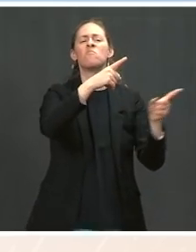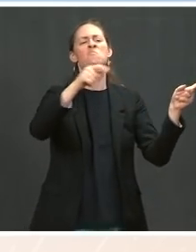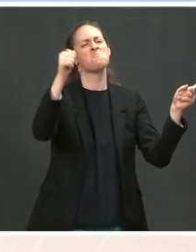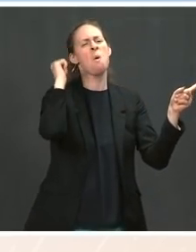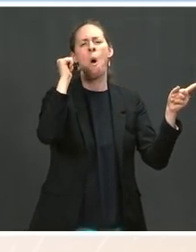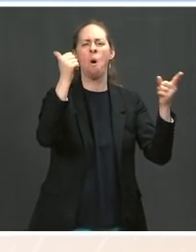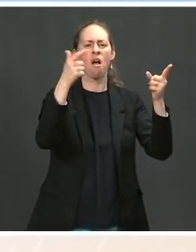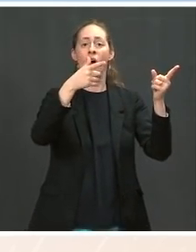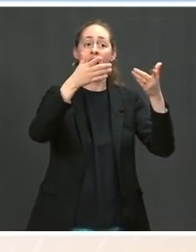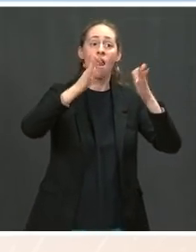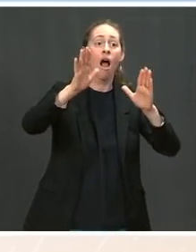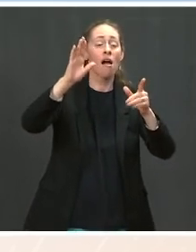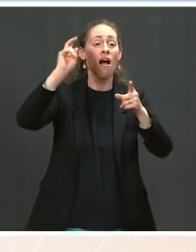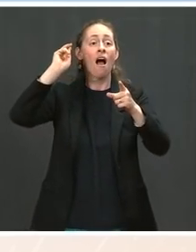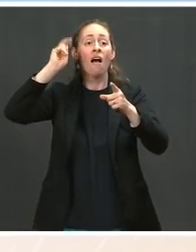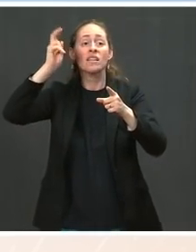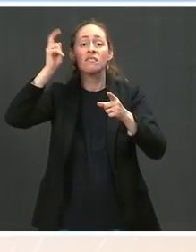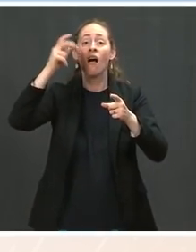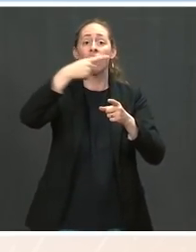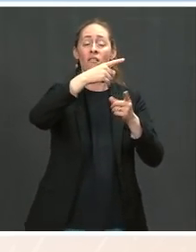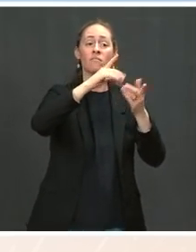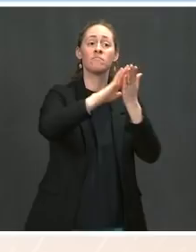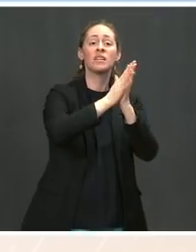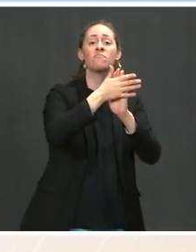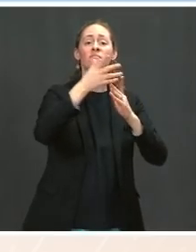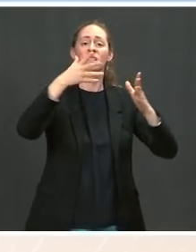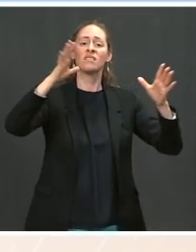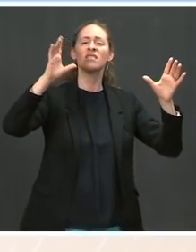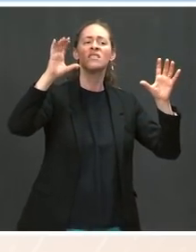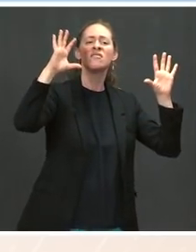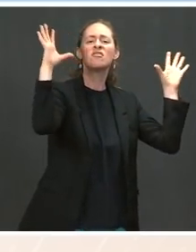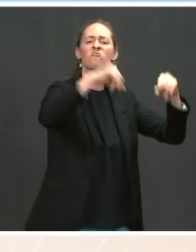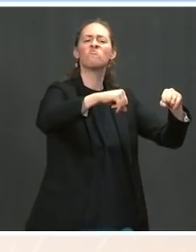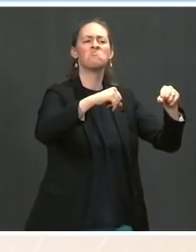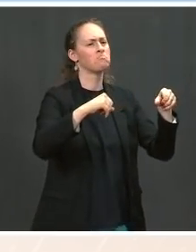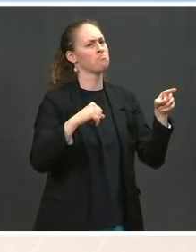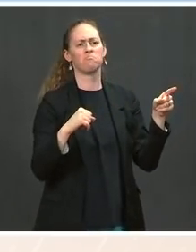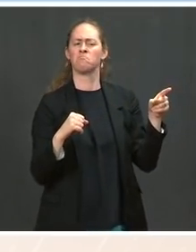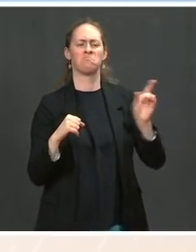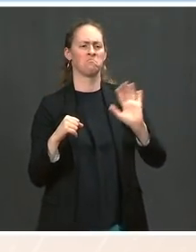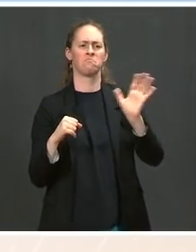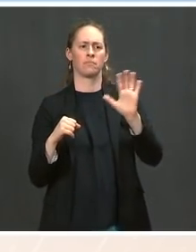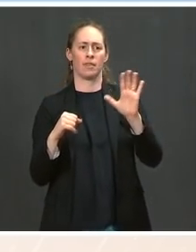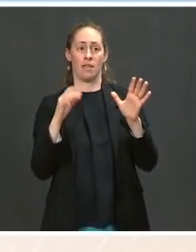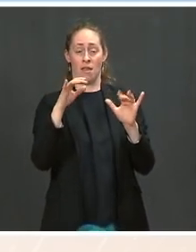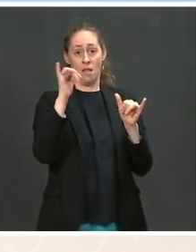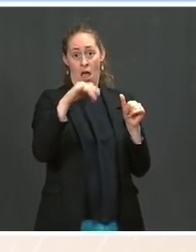That's our view. That's also in their interests, in our view. In terms of conditions-based withdrawal, we've been --